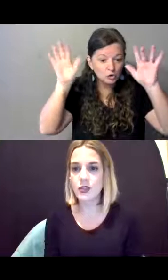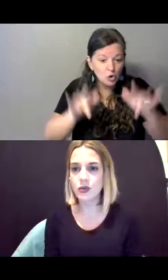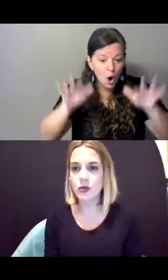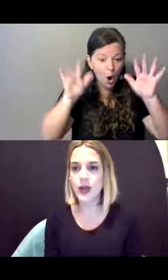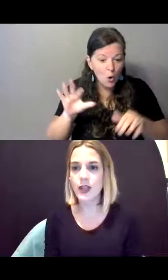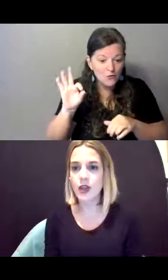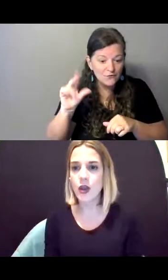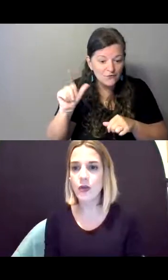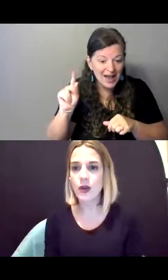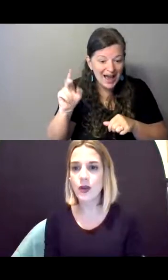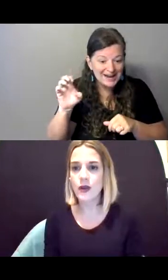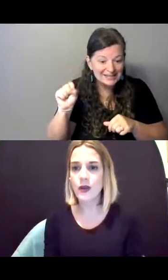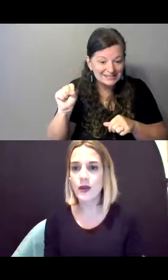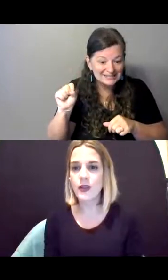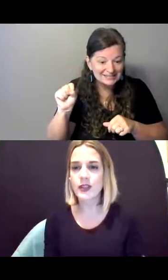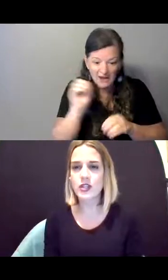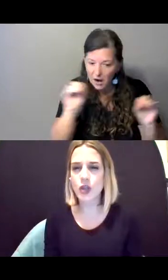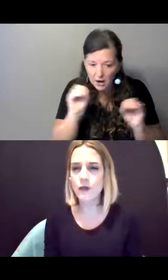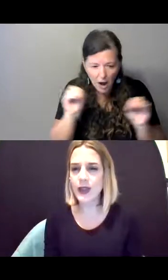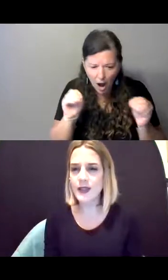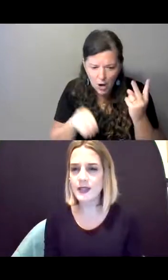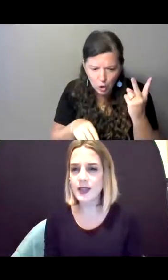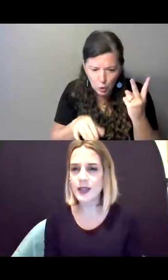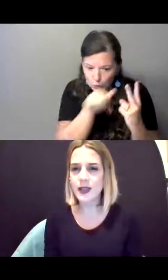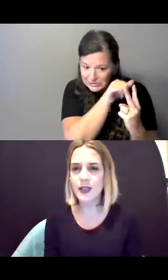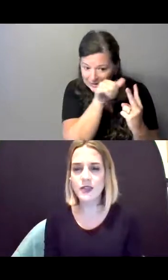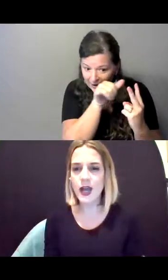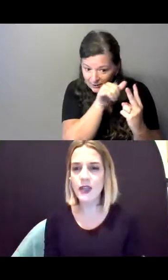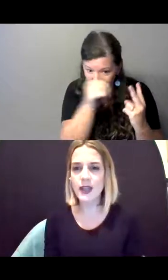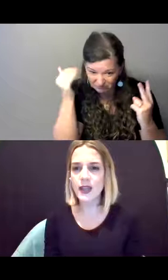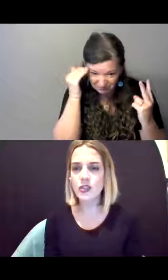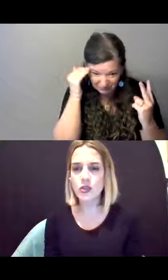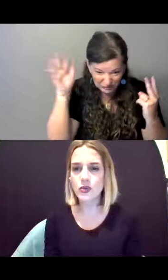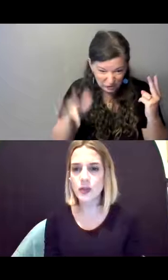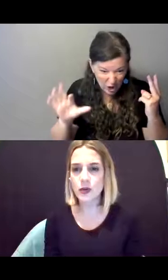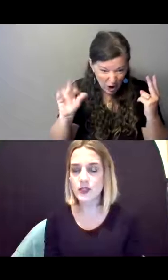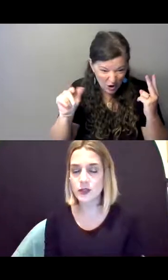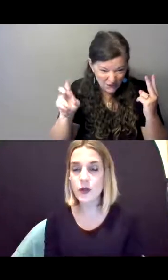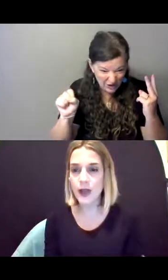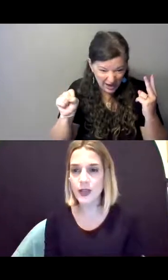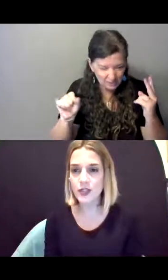school and you know, like the snowflakes, there's not any two similar snowflakes.